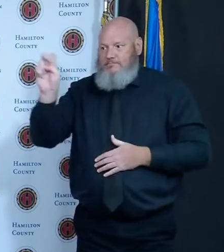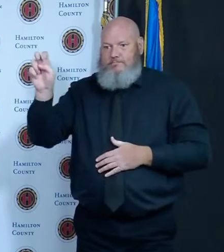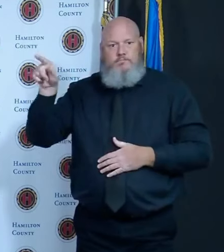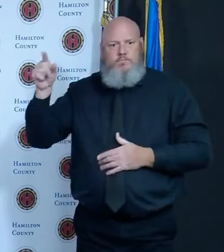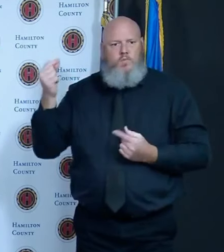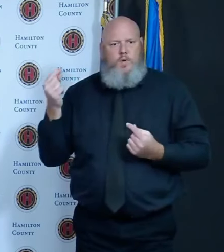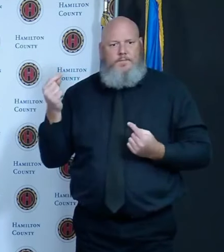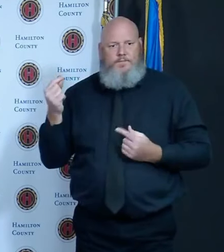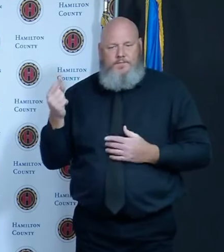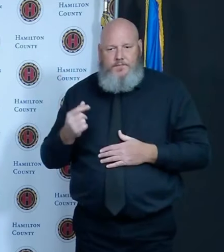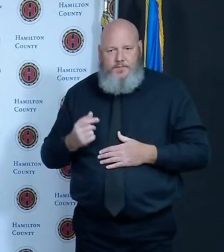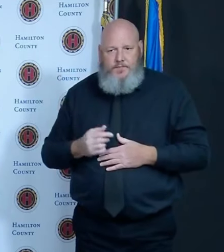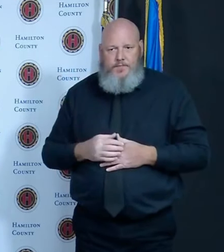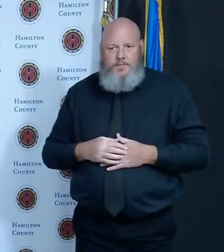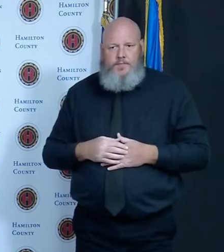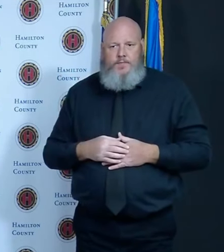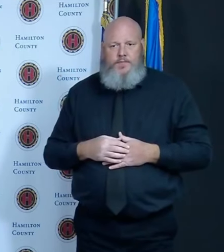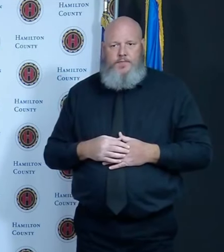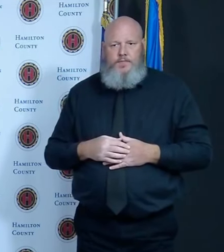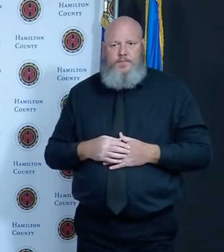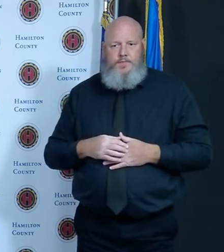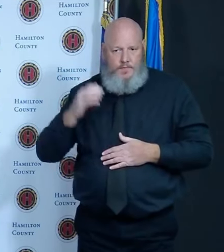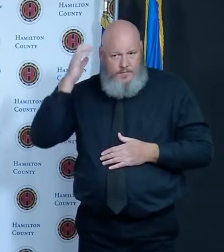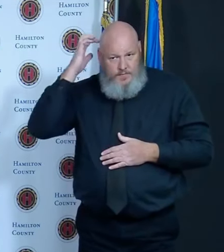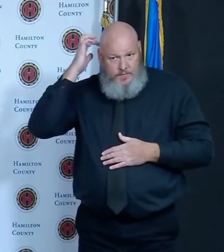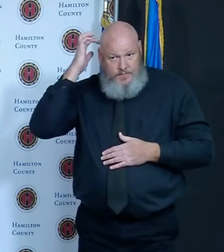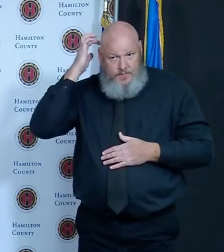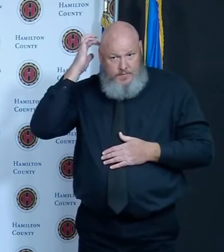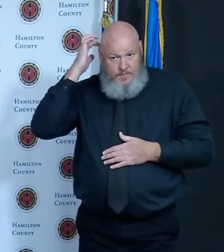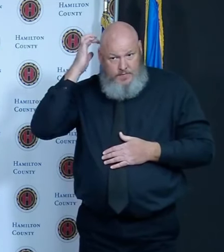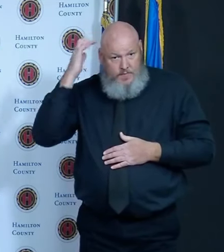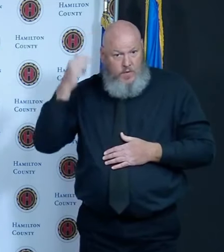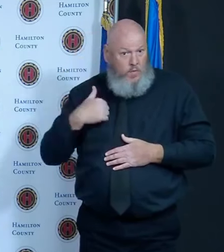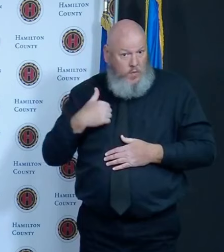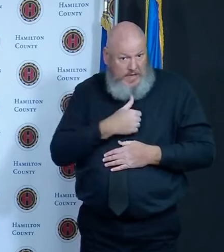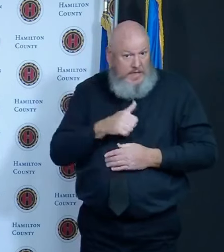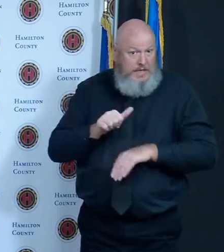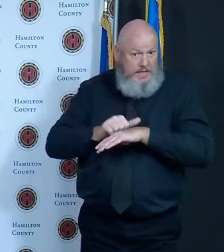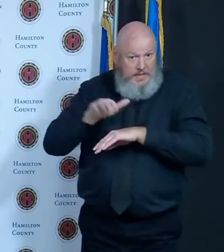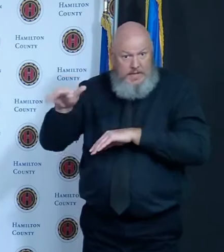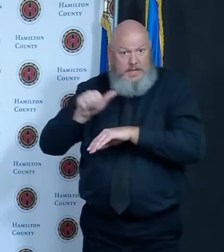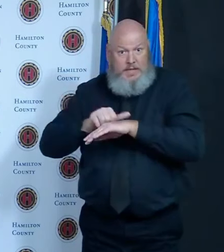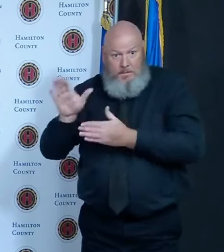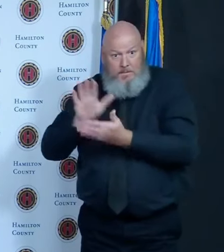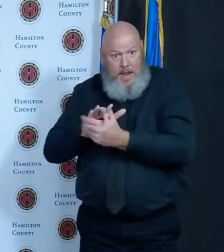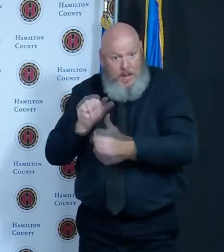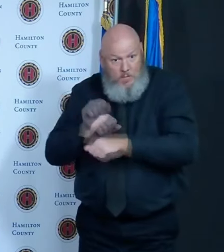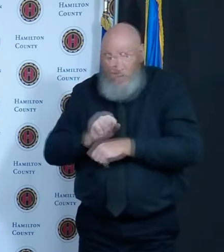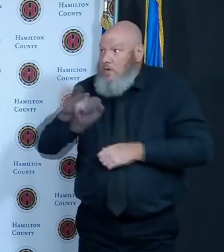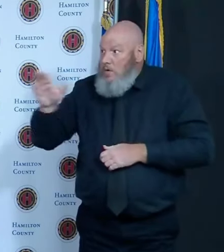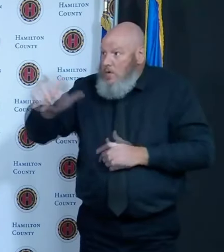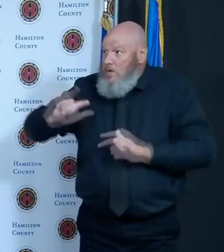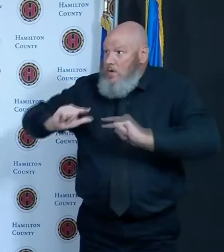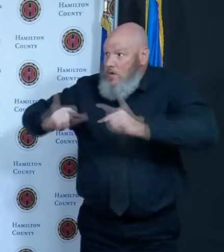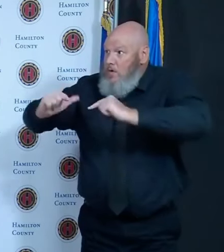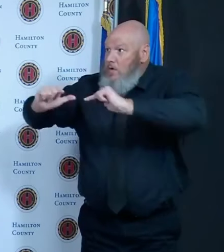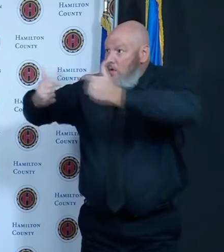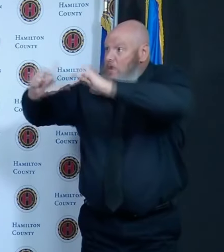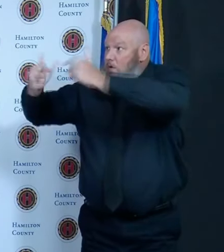the documents that they requested and that in itself has been very labor intensive